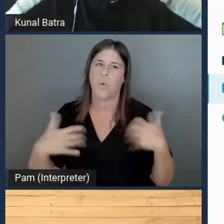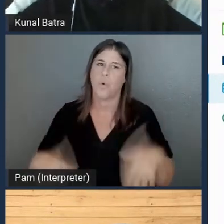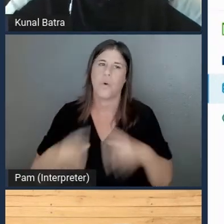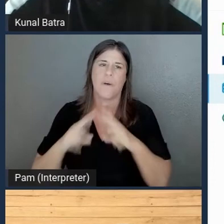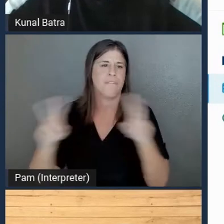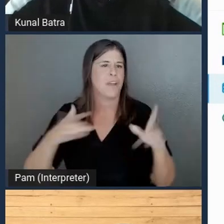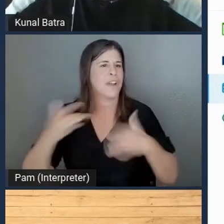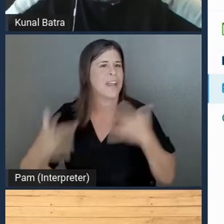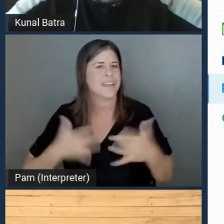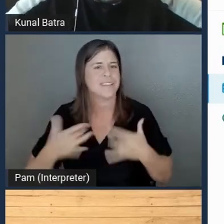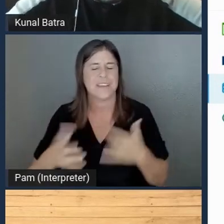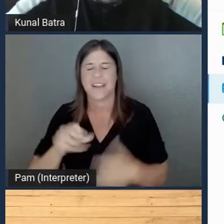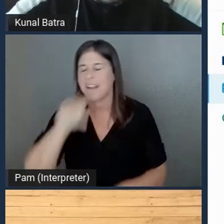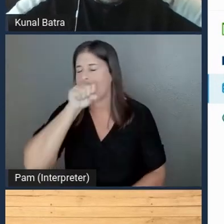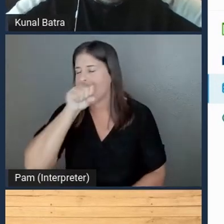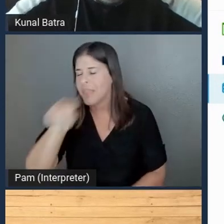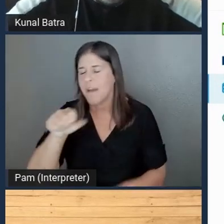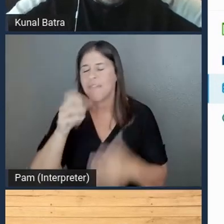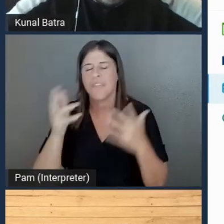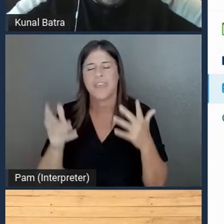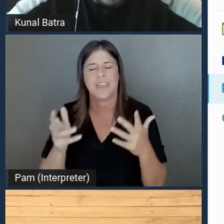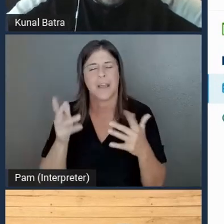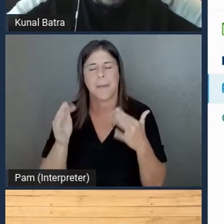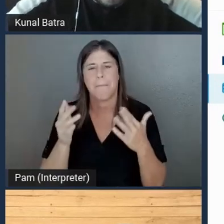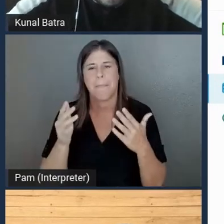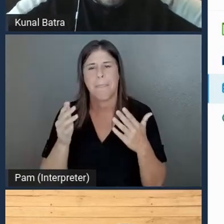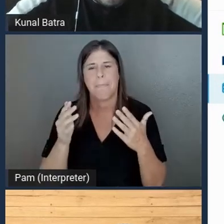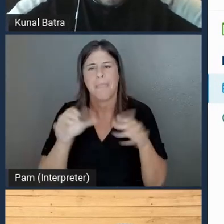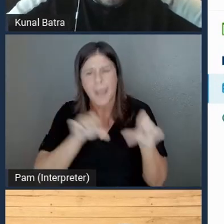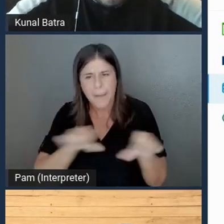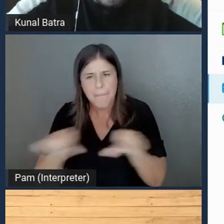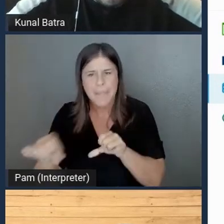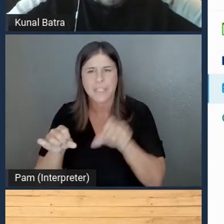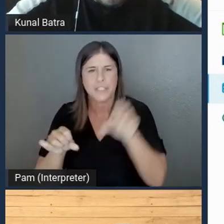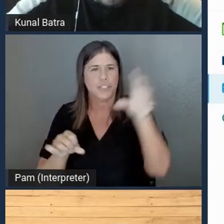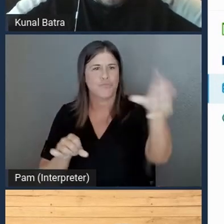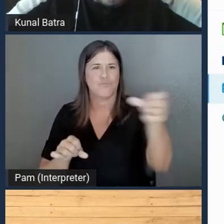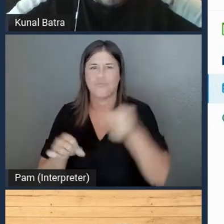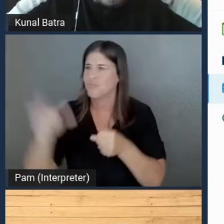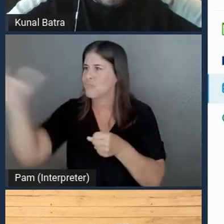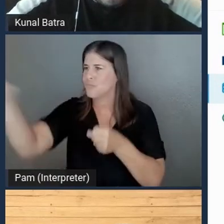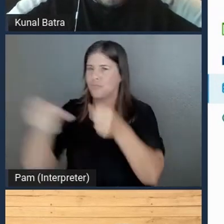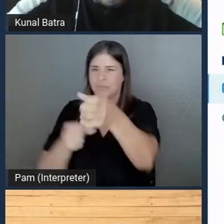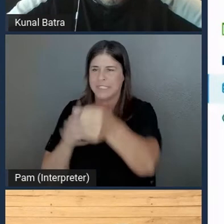And I love the ability to just pull in these different datasets to join them right there in QuickSight